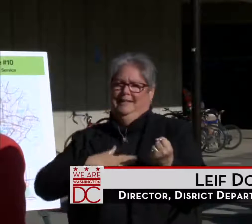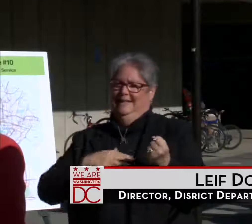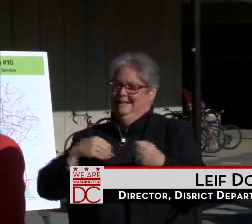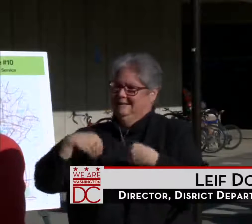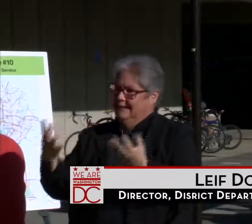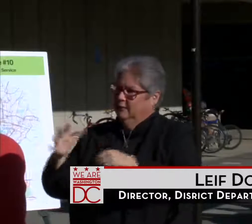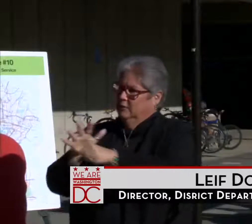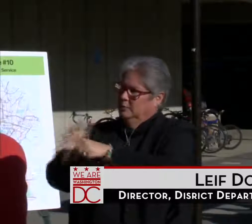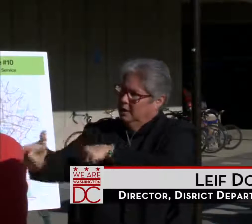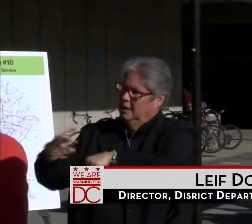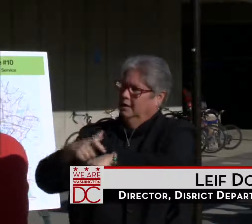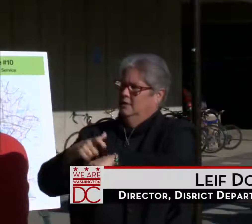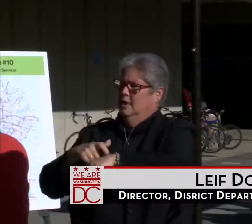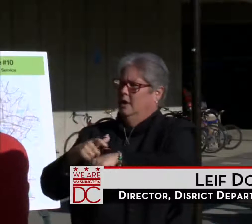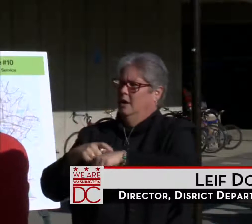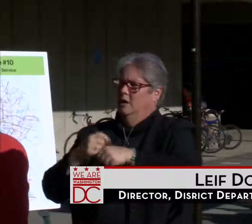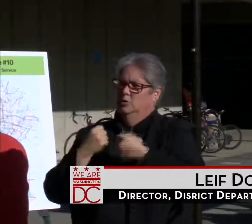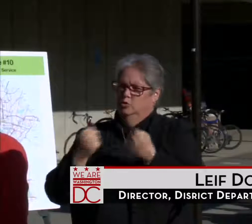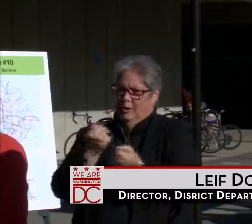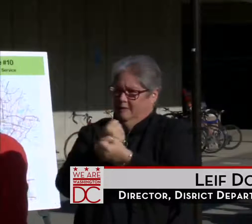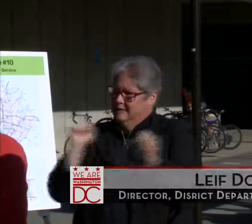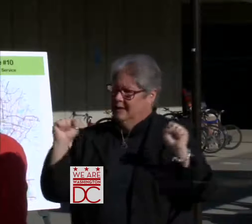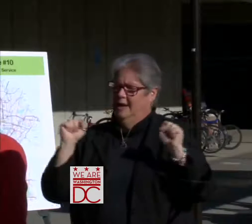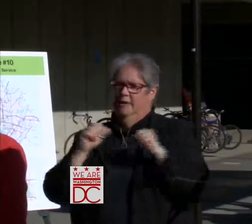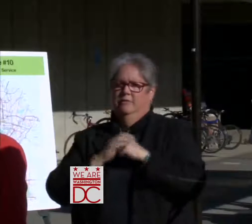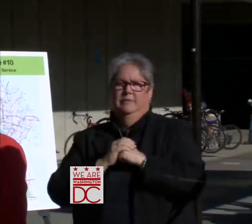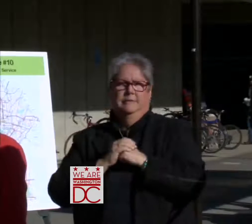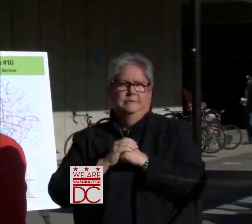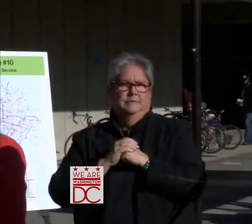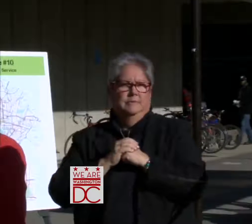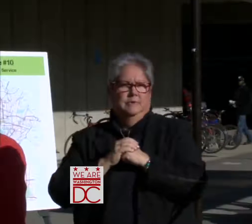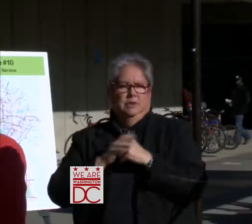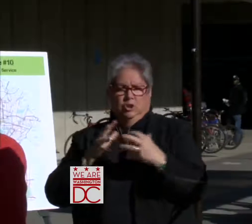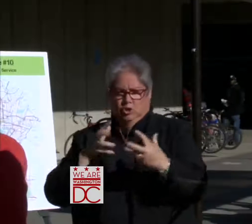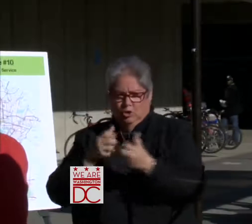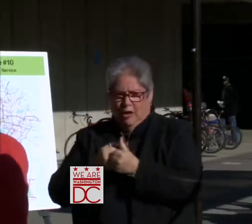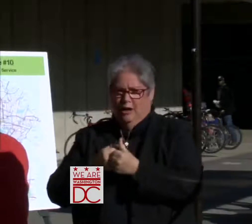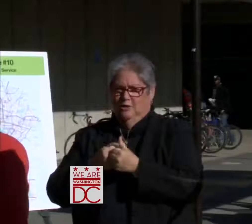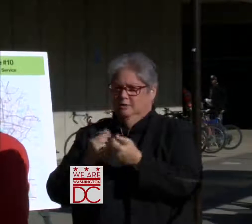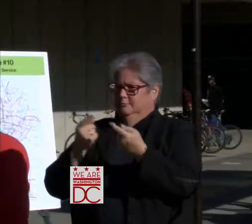EXTRA TIME, DRIVE SAFELY, CRASHES AND INCIDENTS ON THE